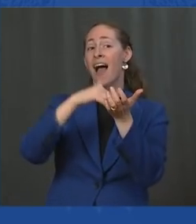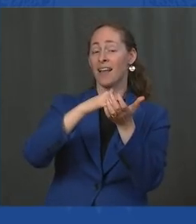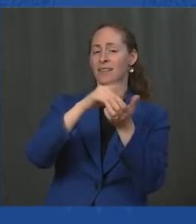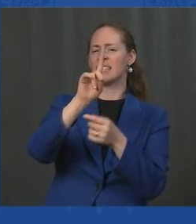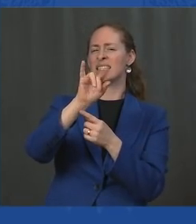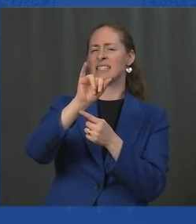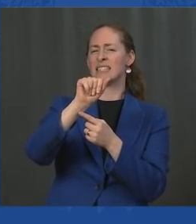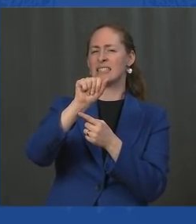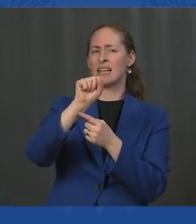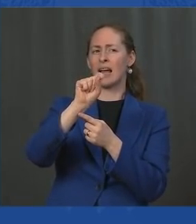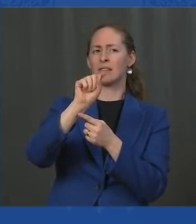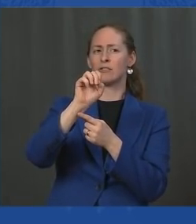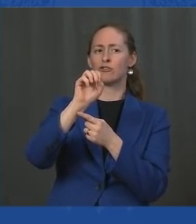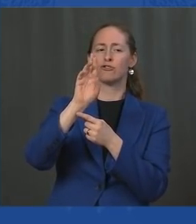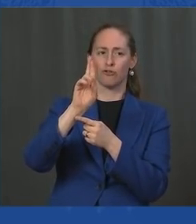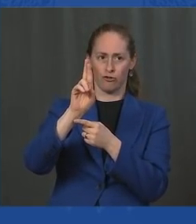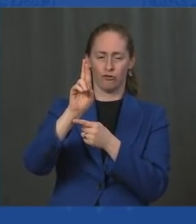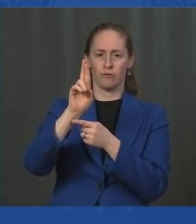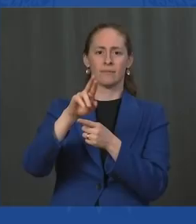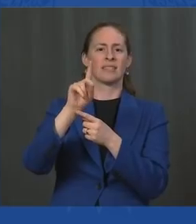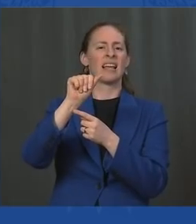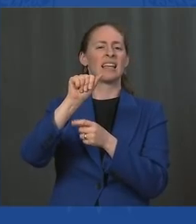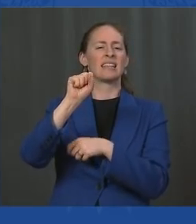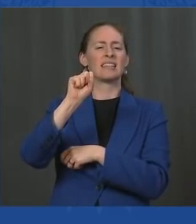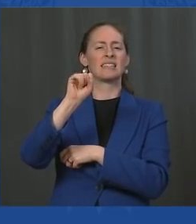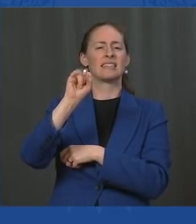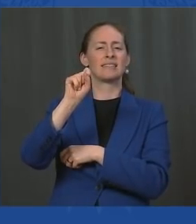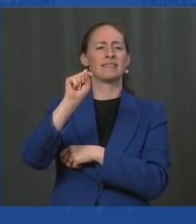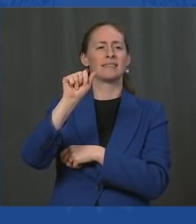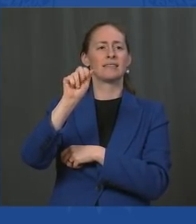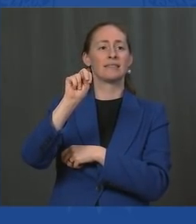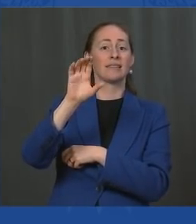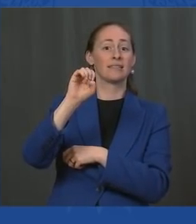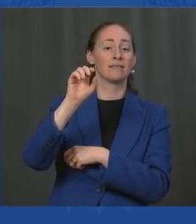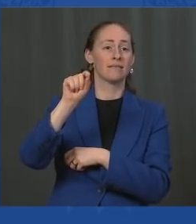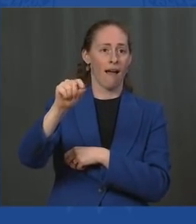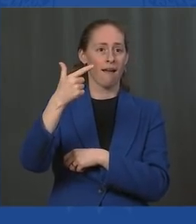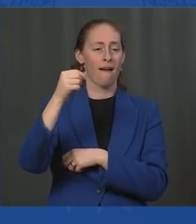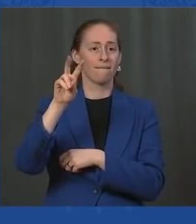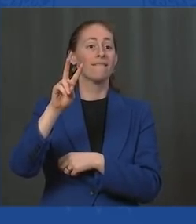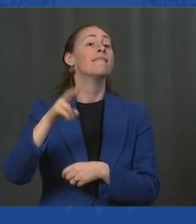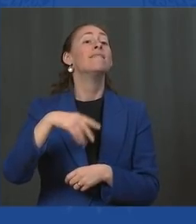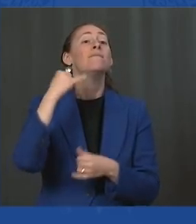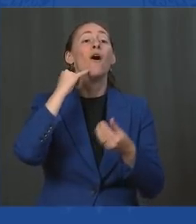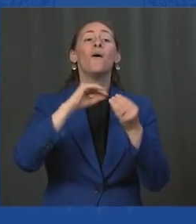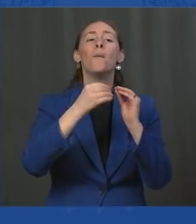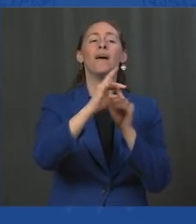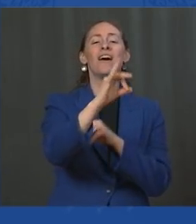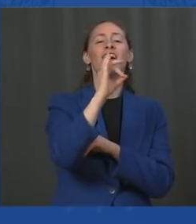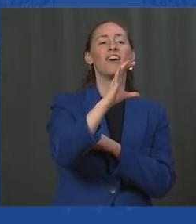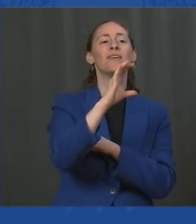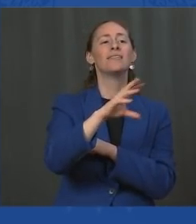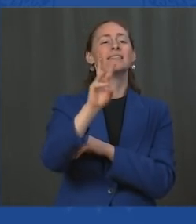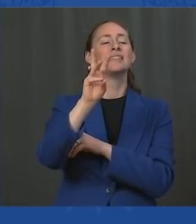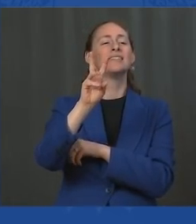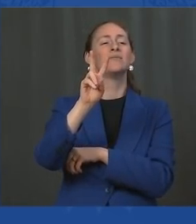Or call 1-800-621-FEMA -- F-E-M-A.